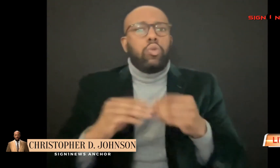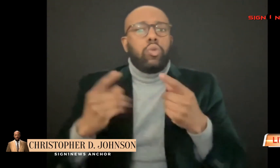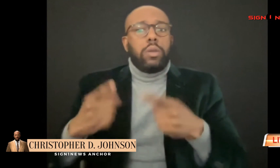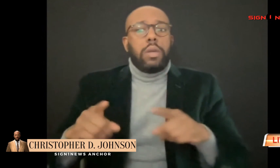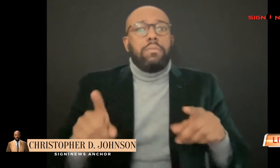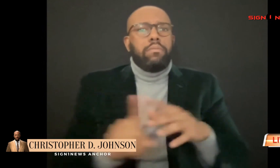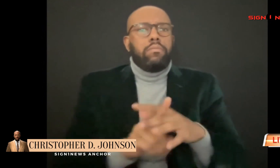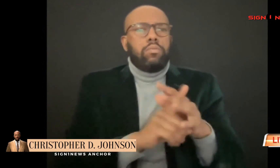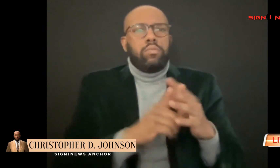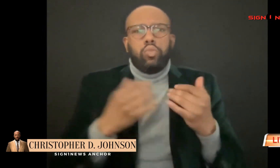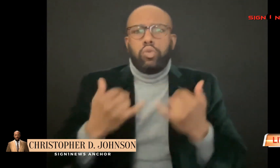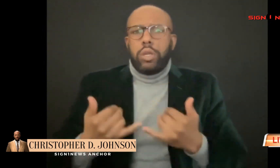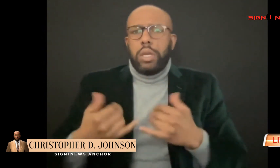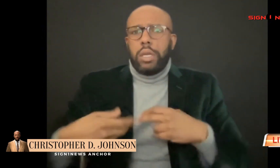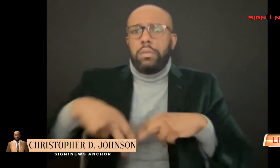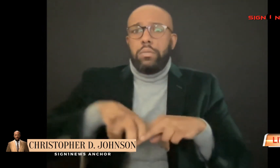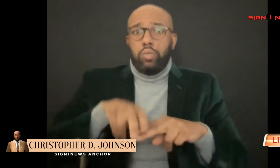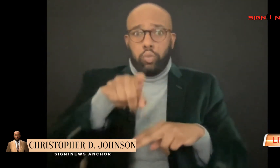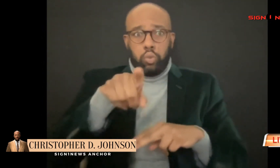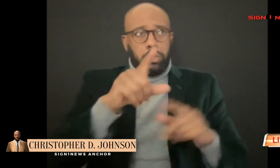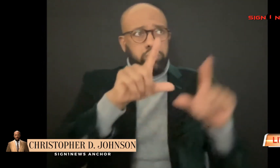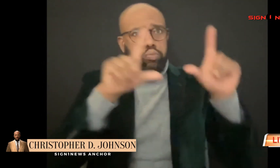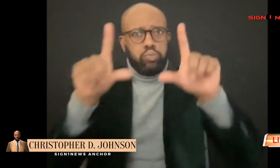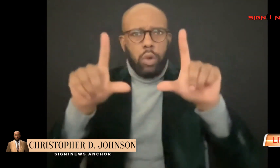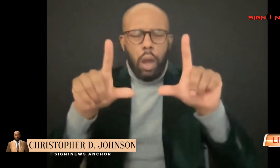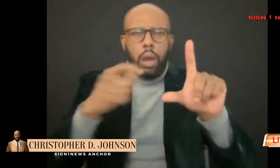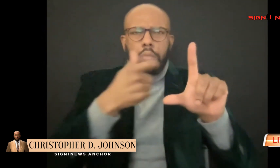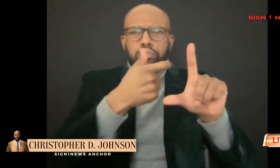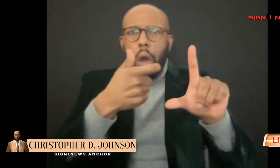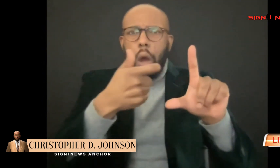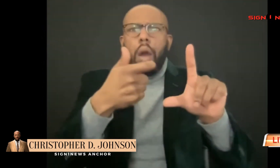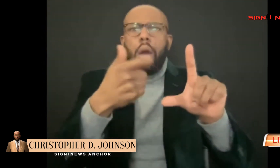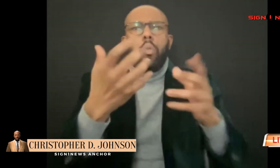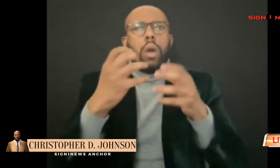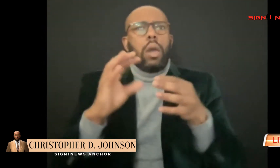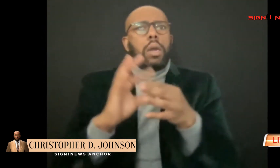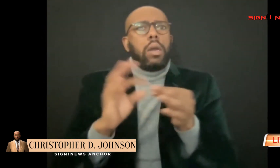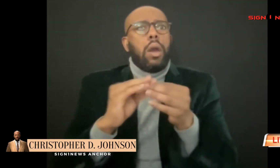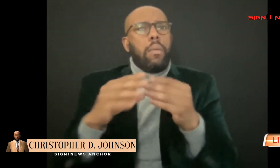here's a quick look at the top trending stories making headlines today if you post an interesting